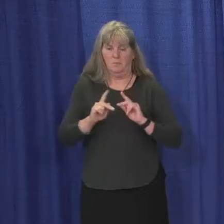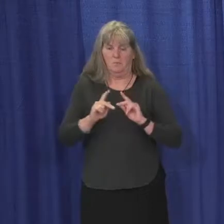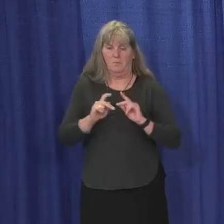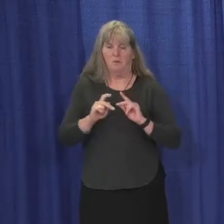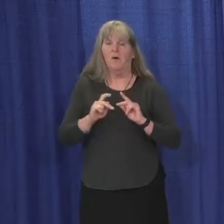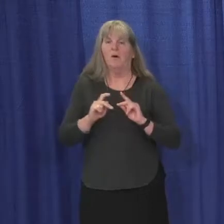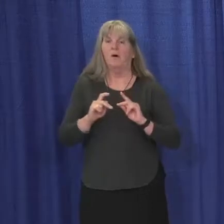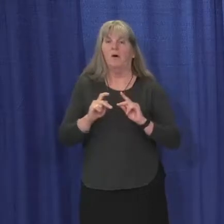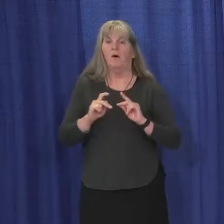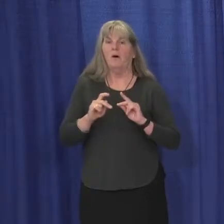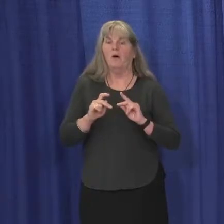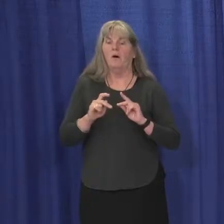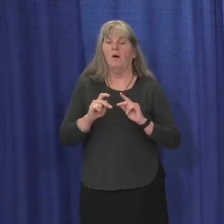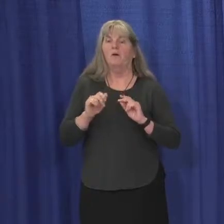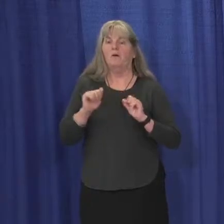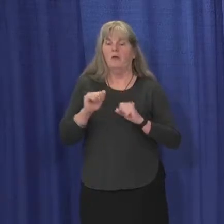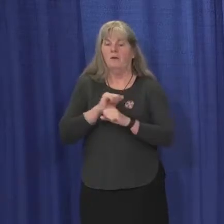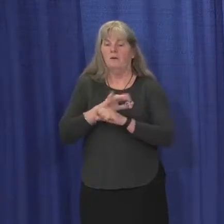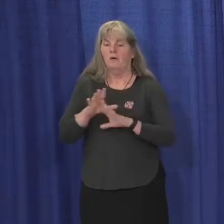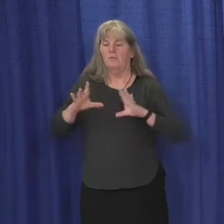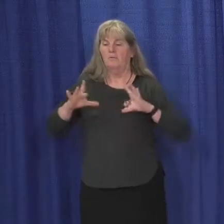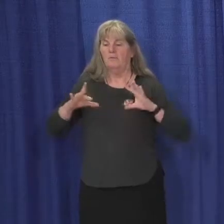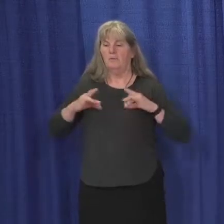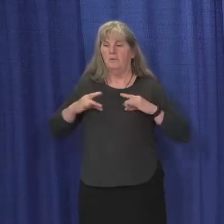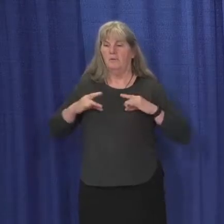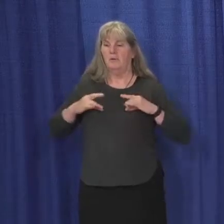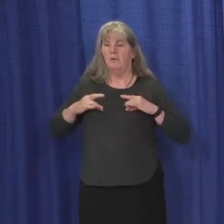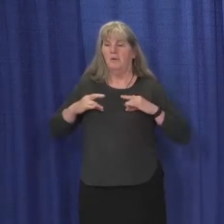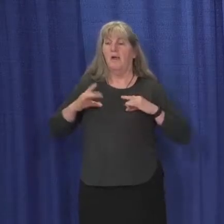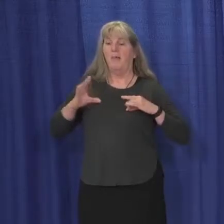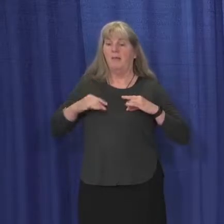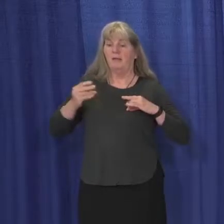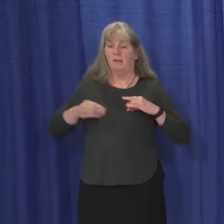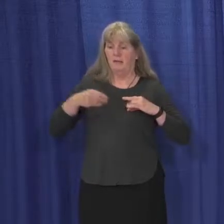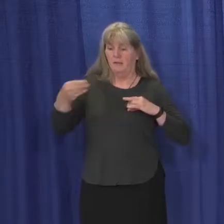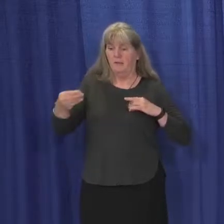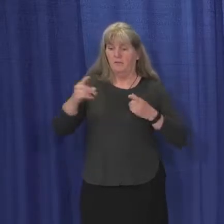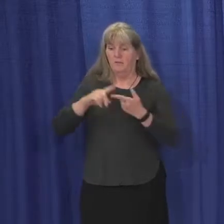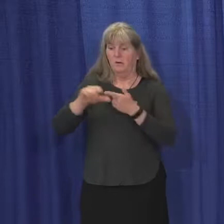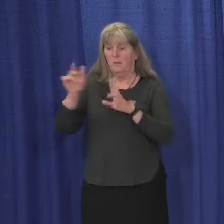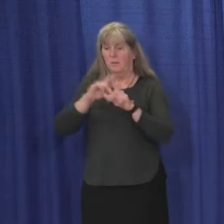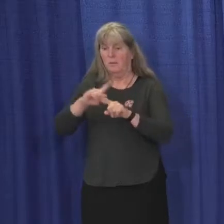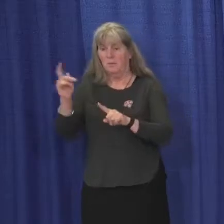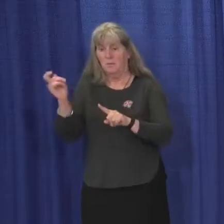to have a some dramatic infection and to pass along to others.